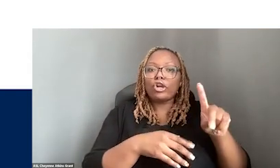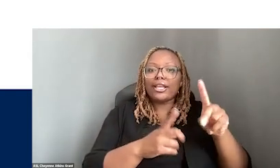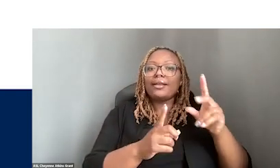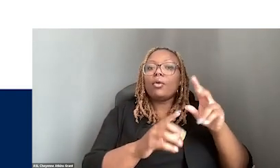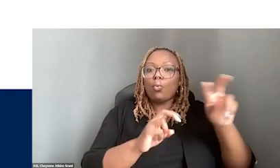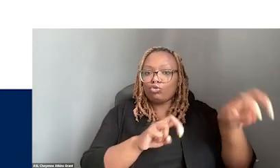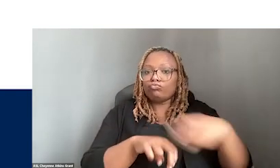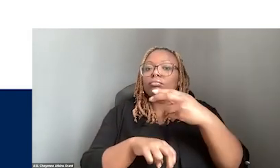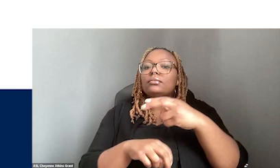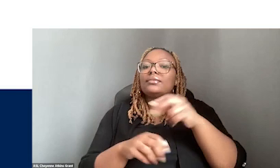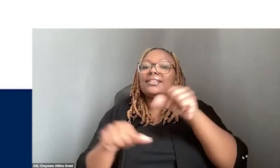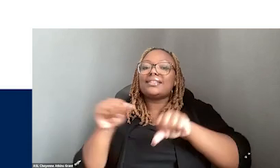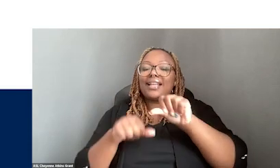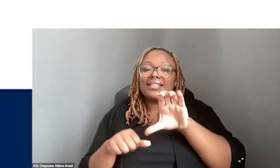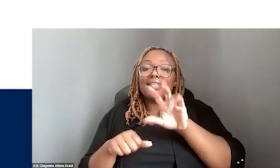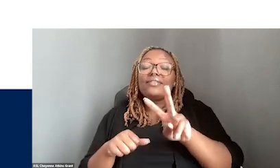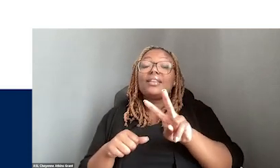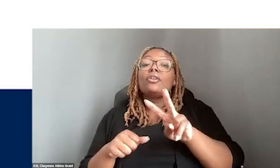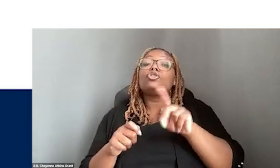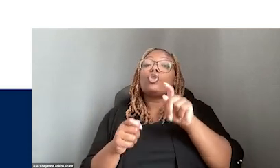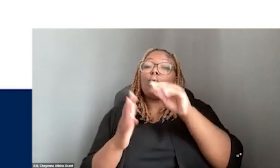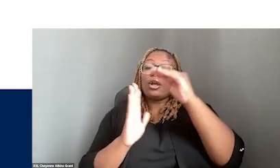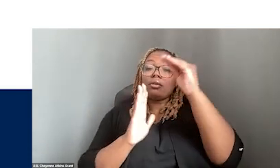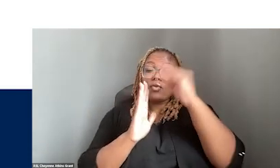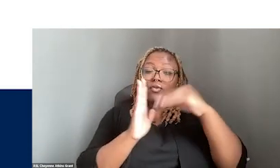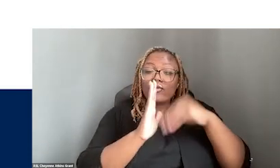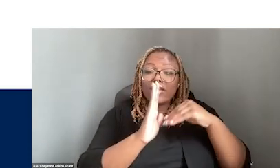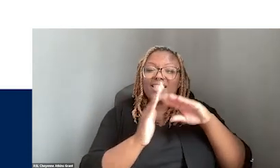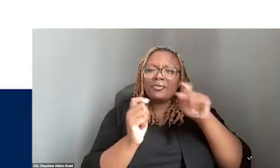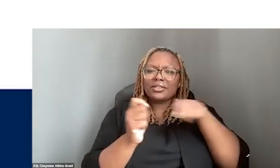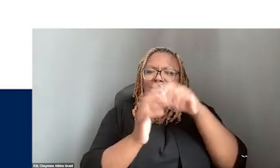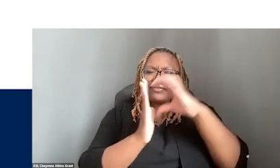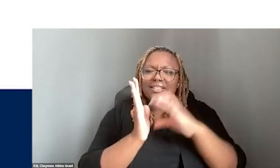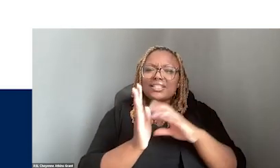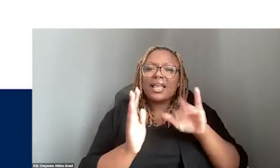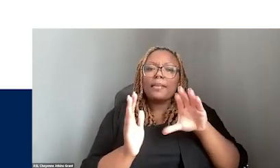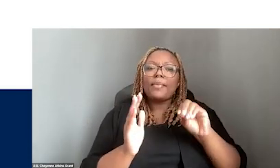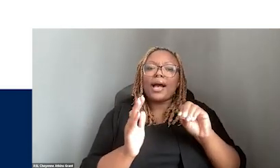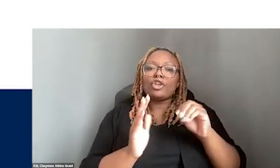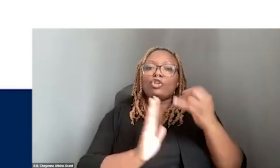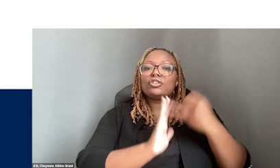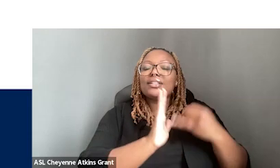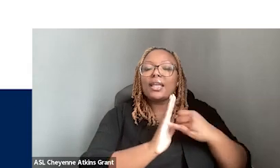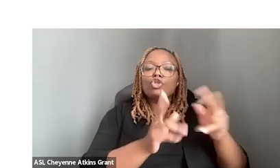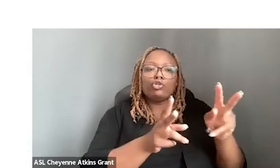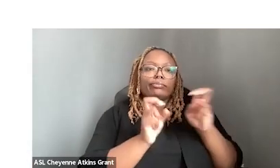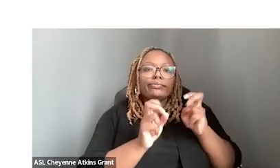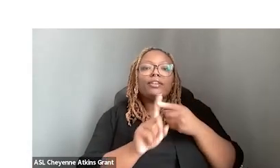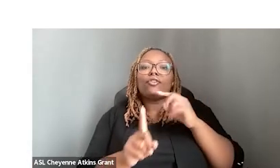so when you're filling out those particular sections in the biographical sketch, you can just pull them right from your ORCID profile.